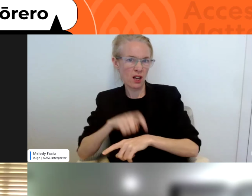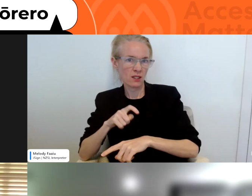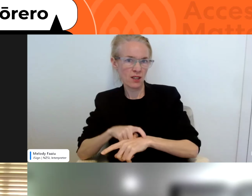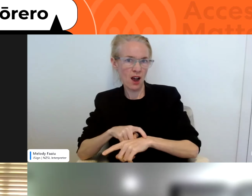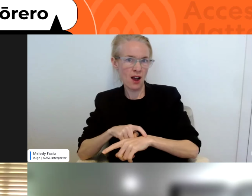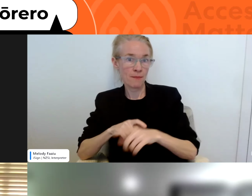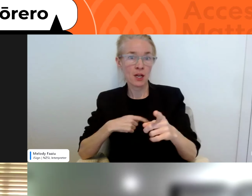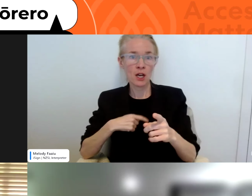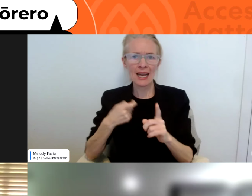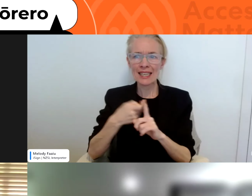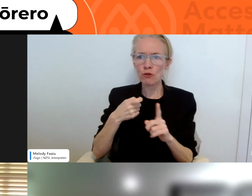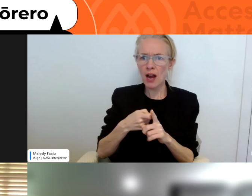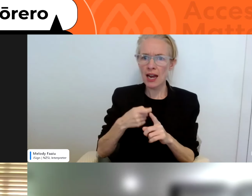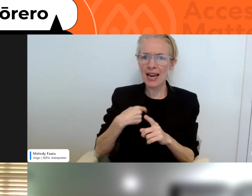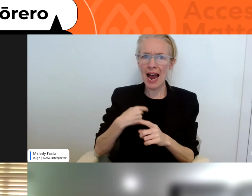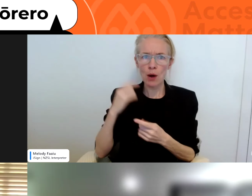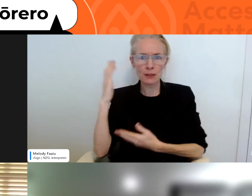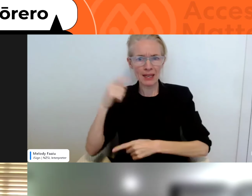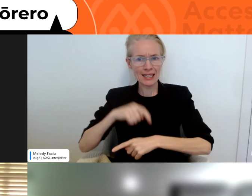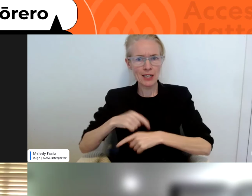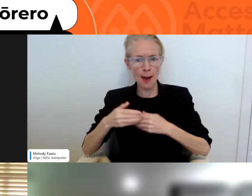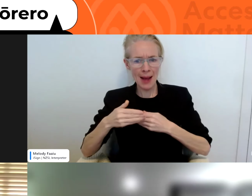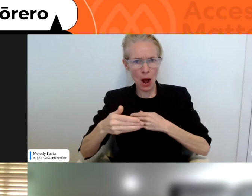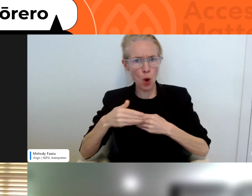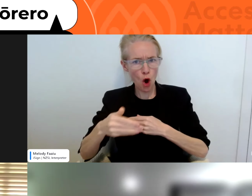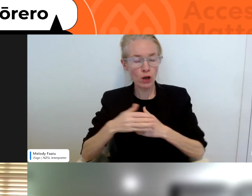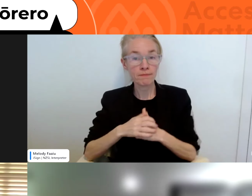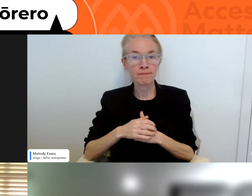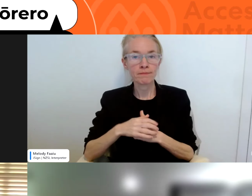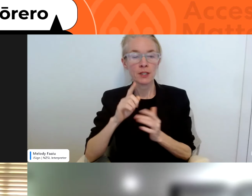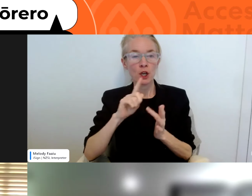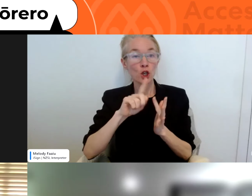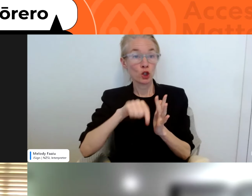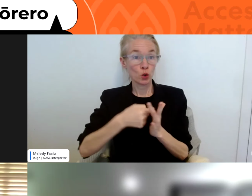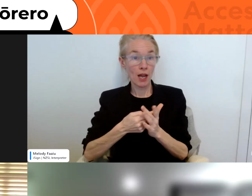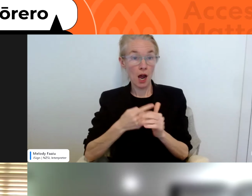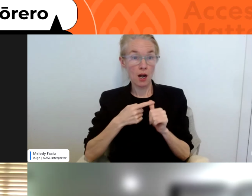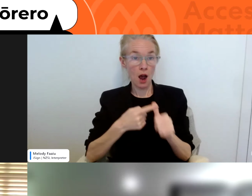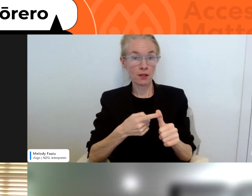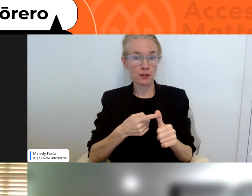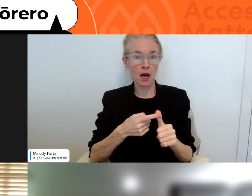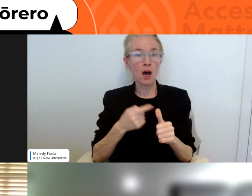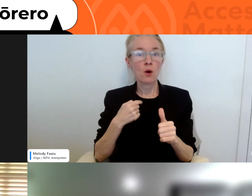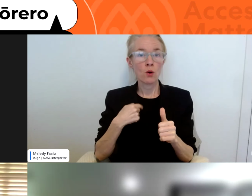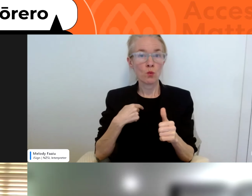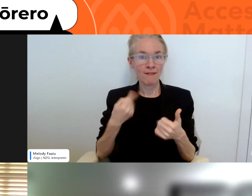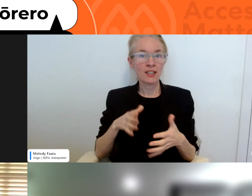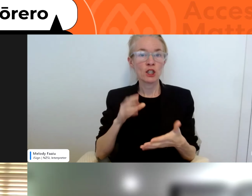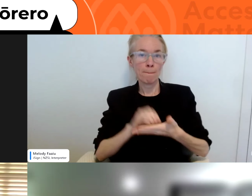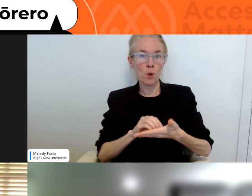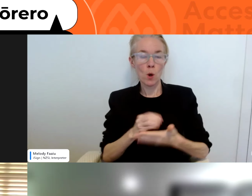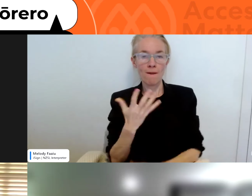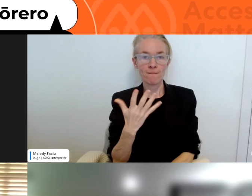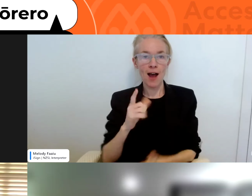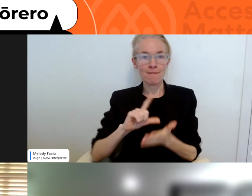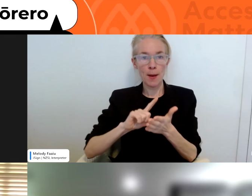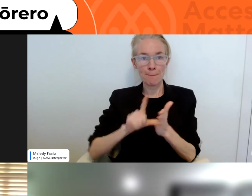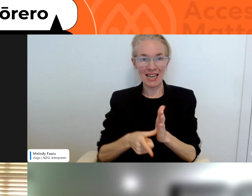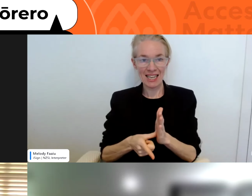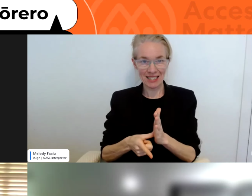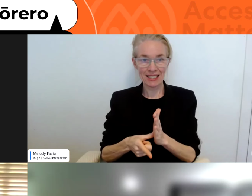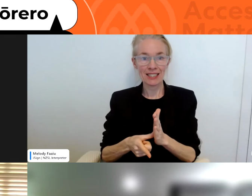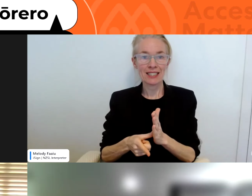for? So we had set aside 5 minutes, so if you and Priyanca can speak,